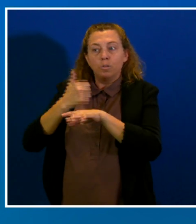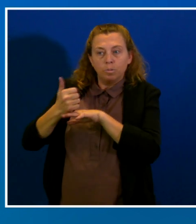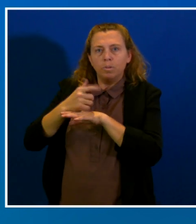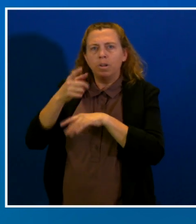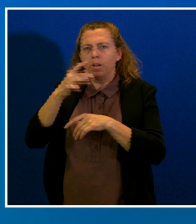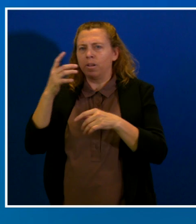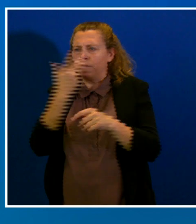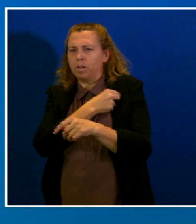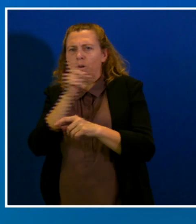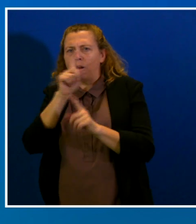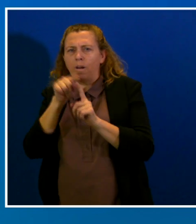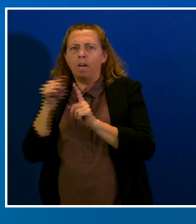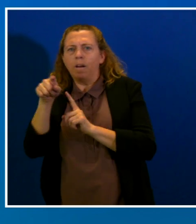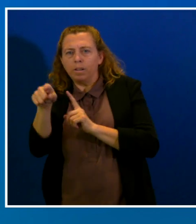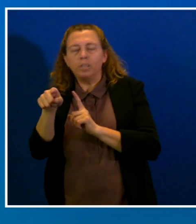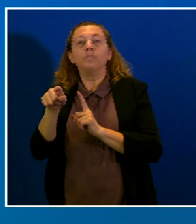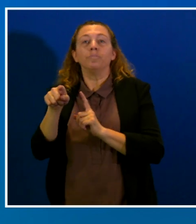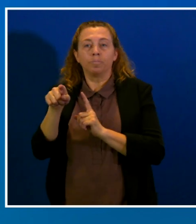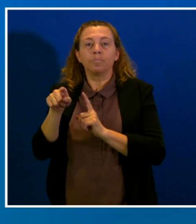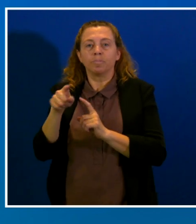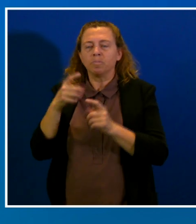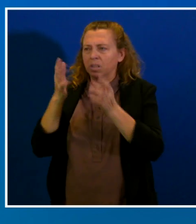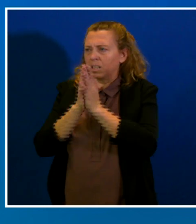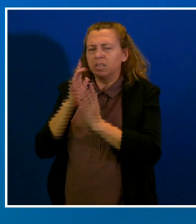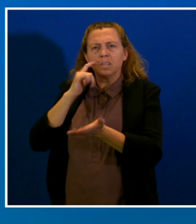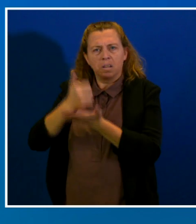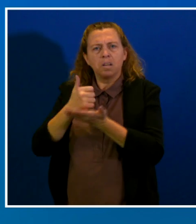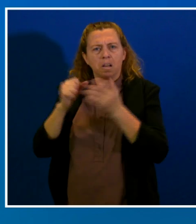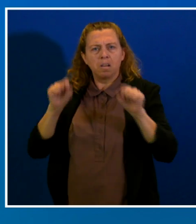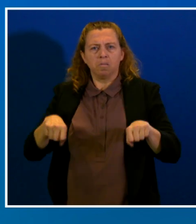If you are homebound and unable to travel to a vaccine